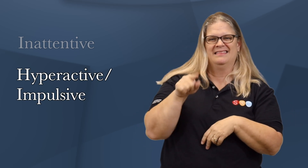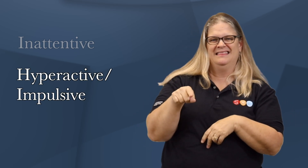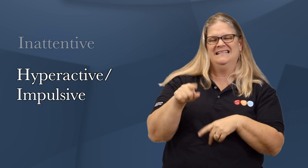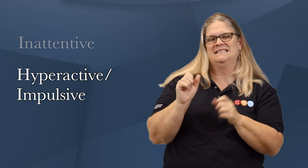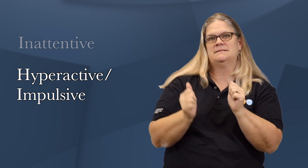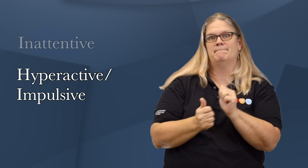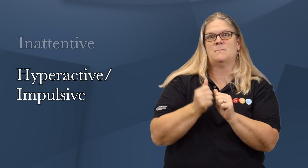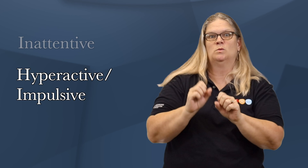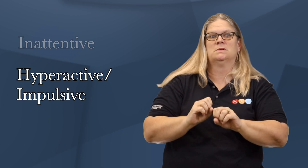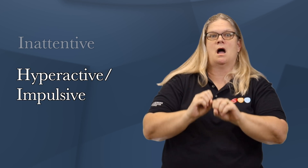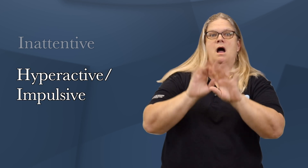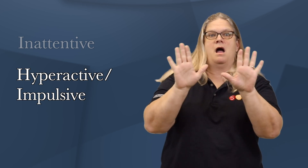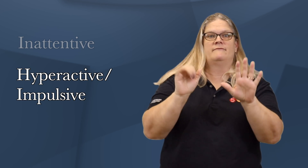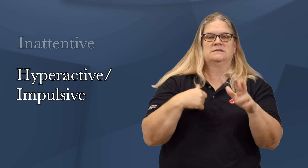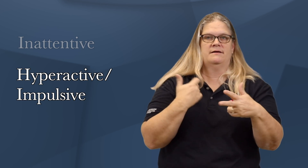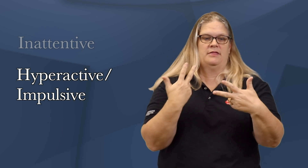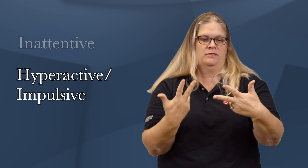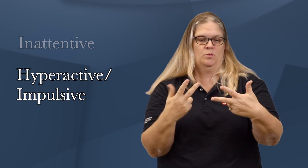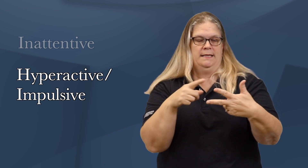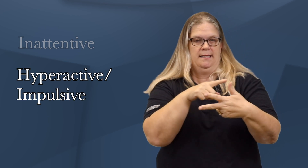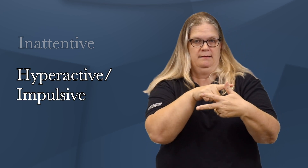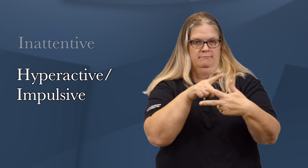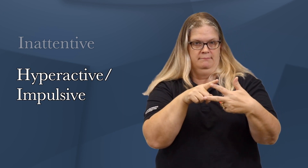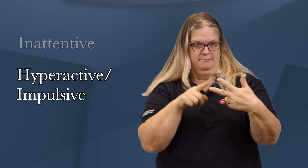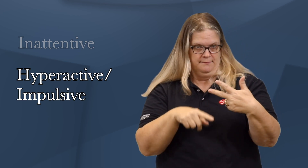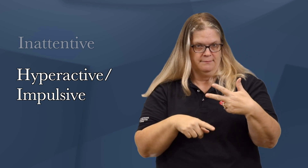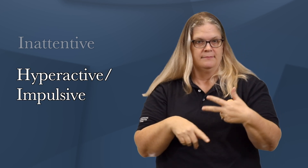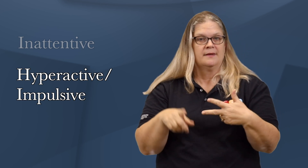This is the most obvious of the three types.